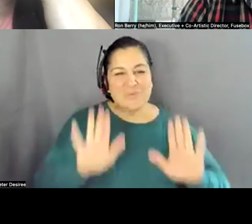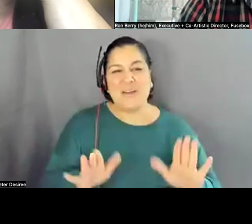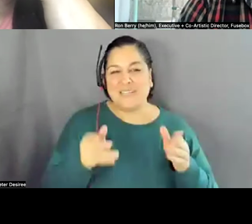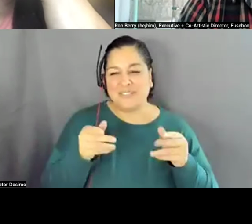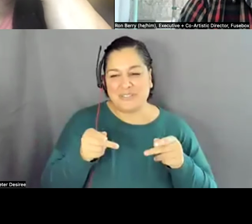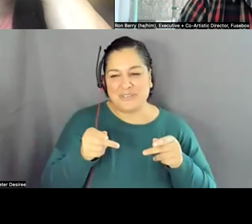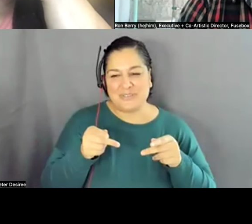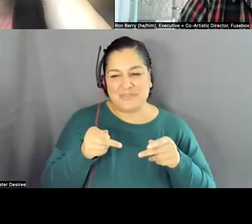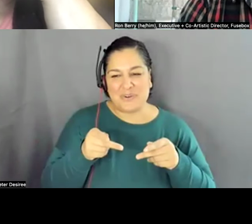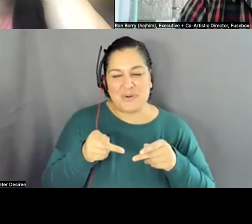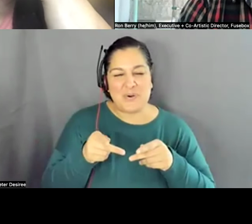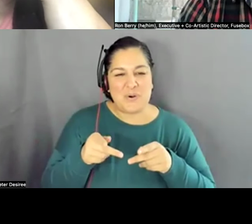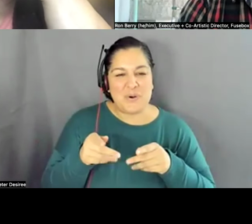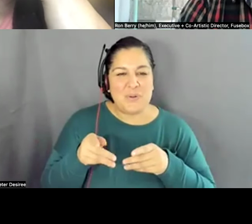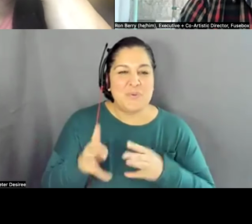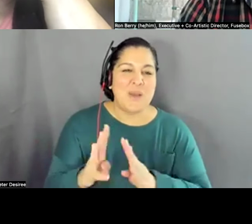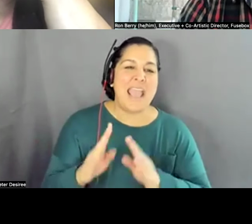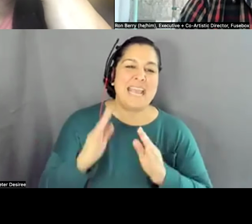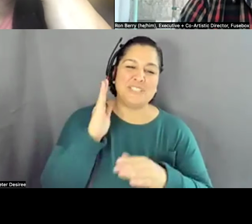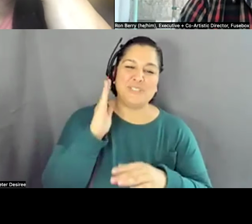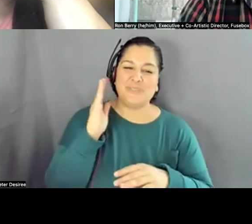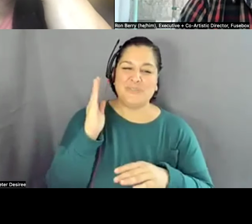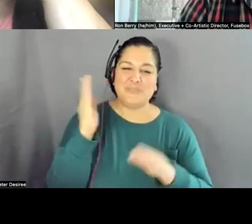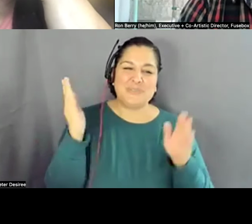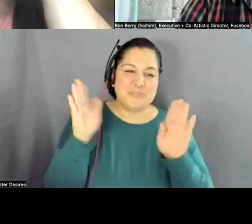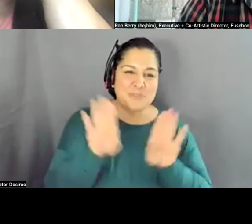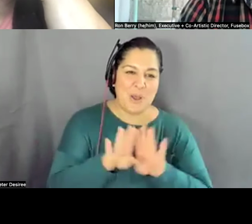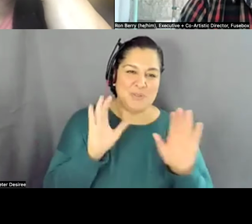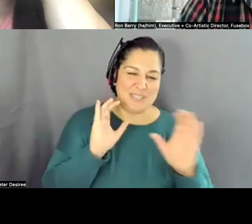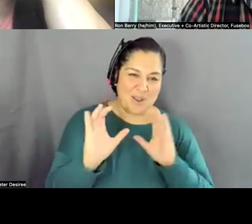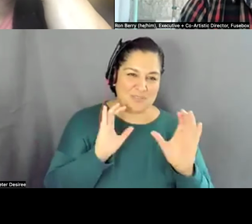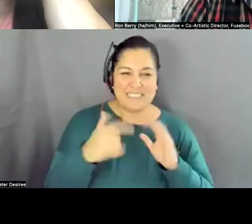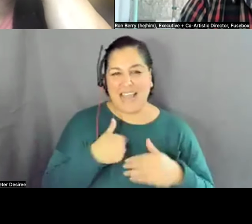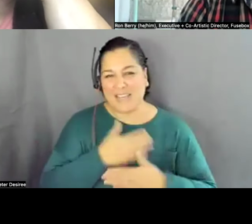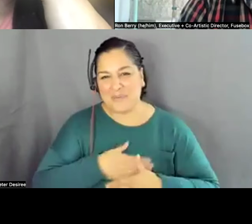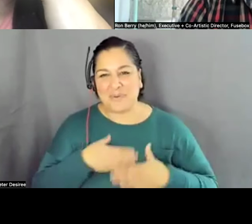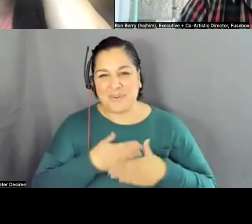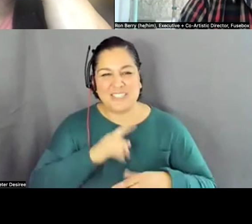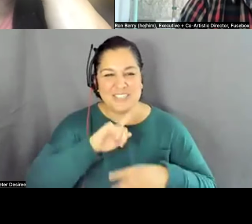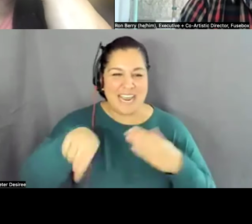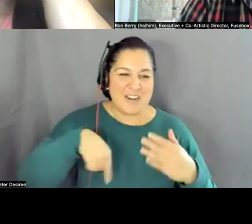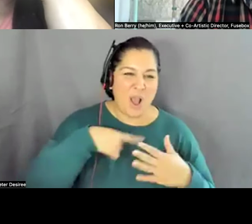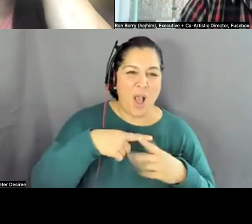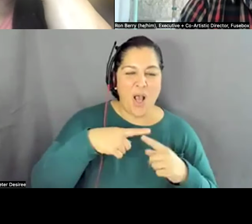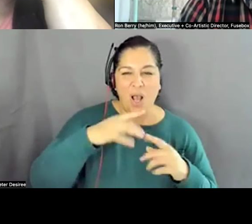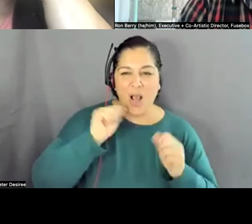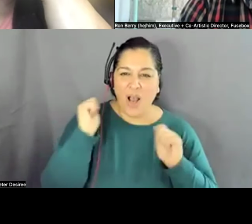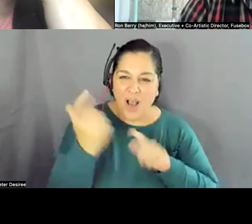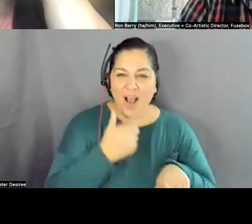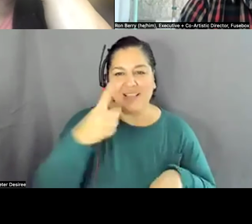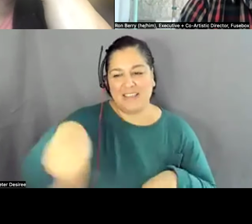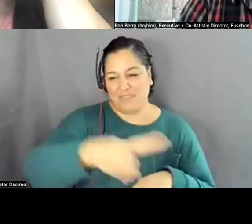I so appreciate all of you tonight, for being here. And I so appreciate all of our audience members.